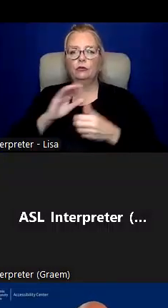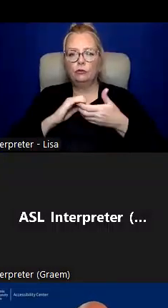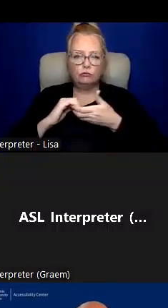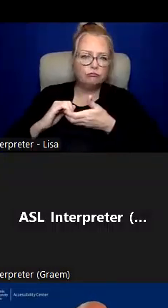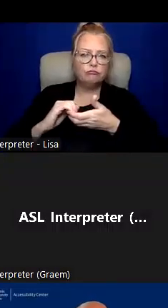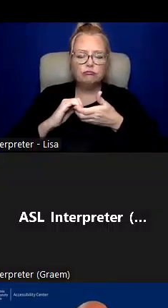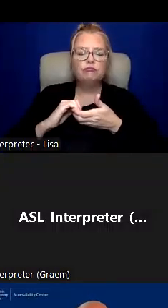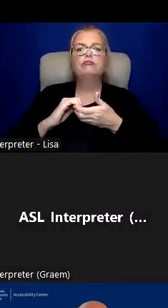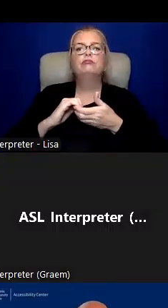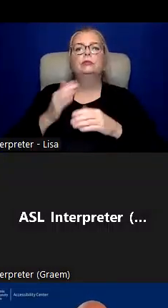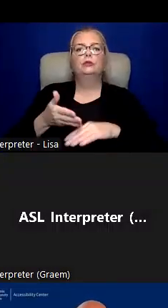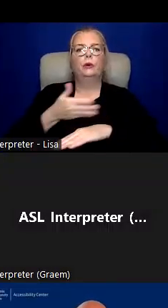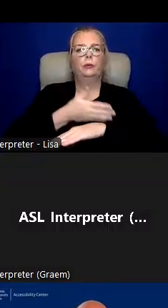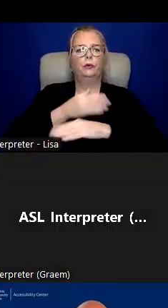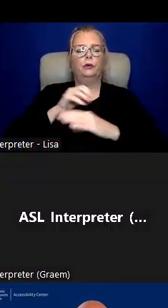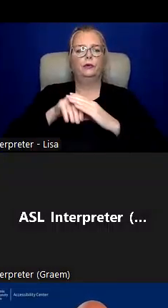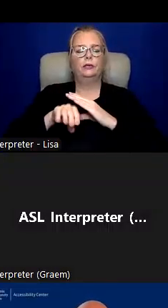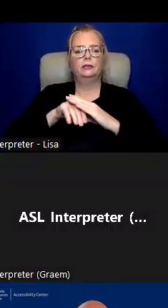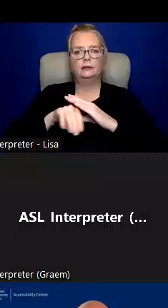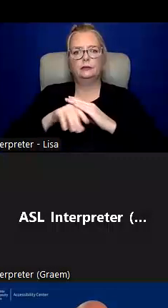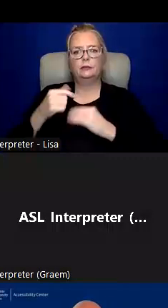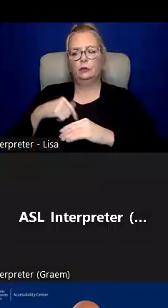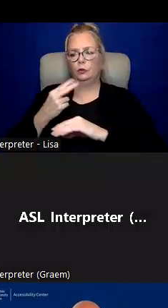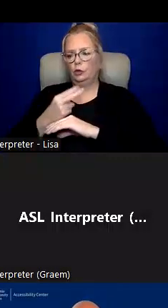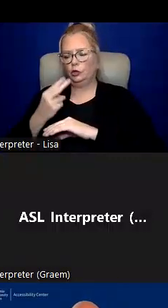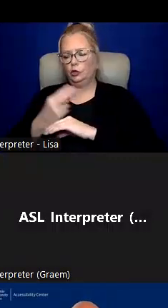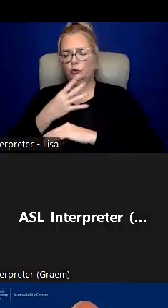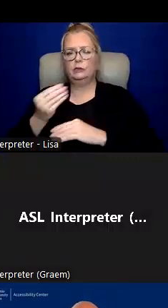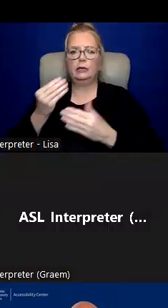that we're using and buying for our colleges.